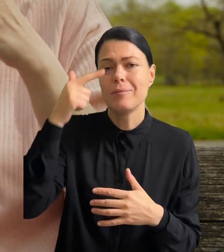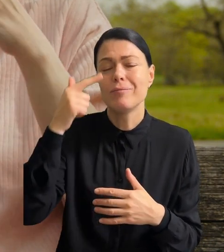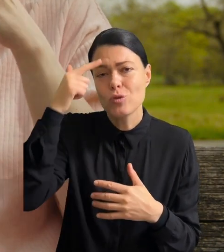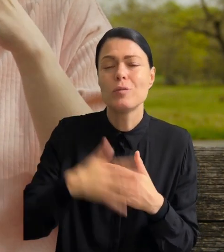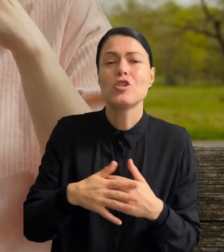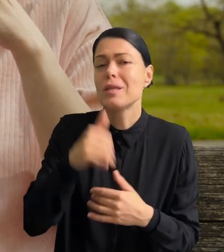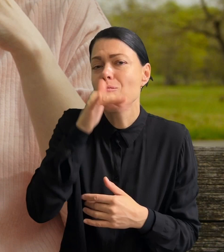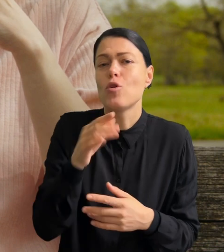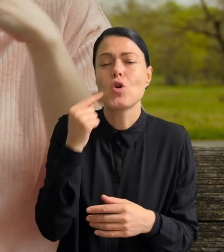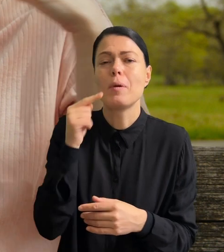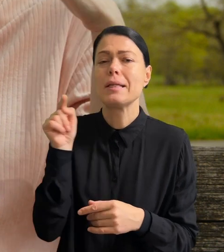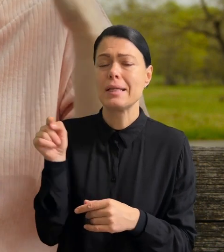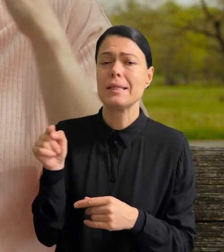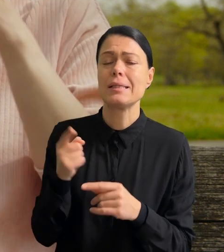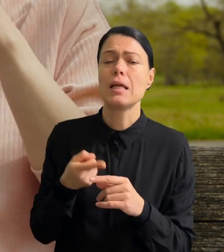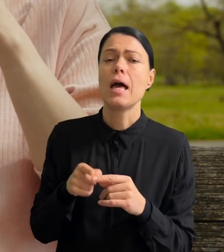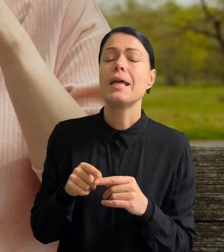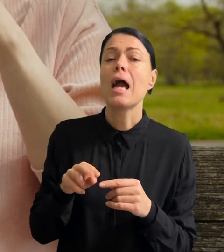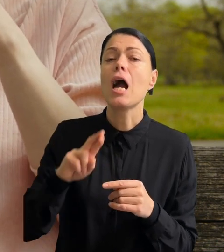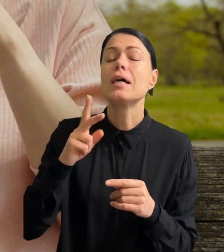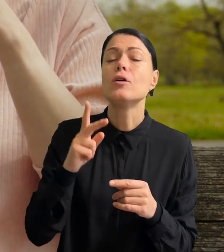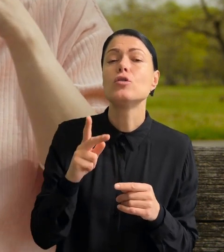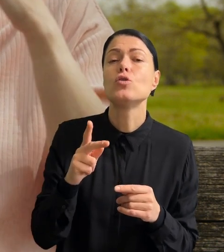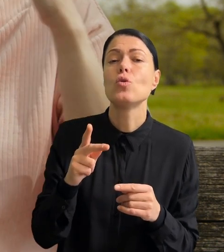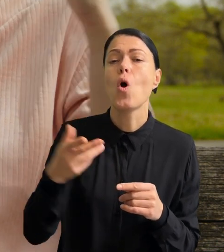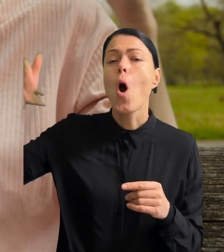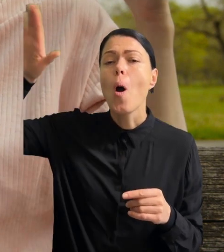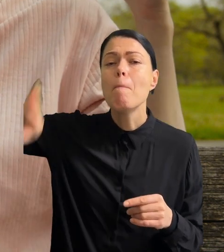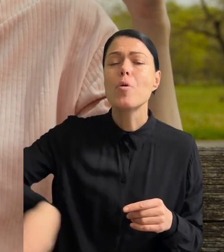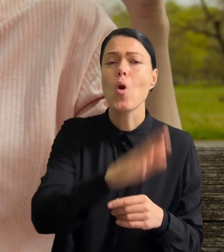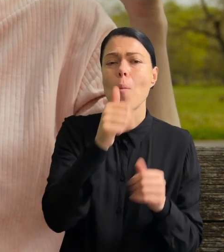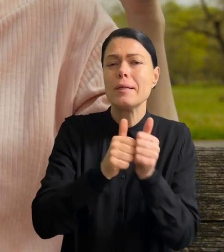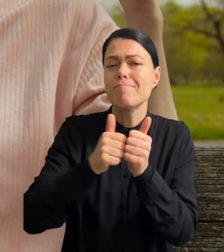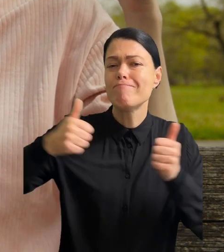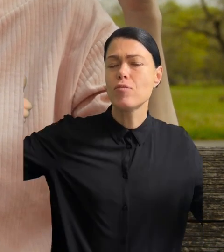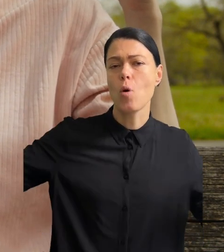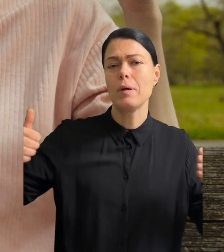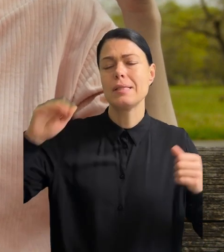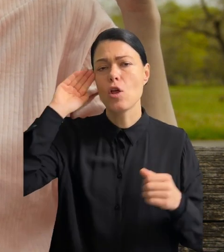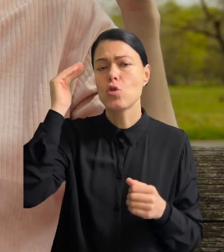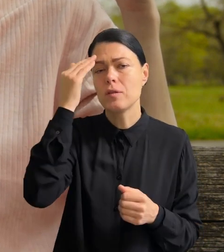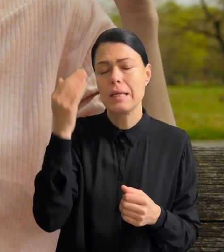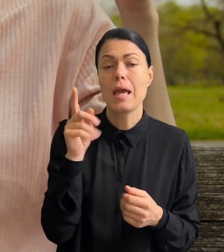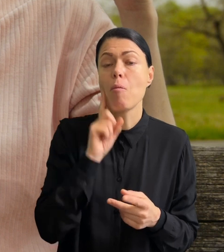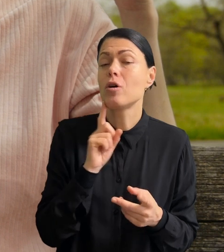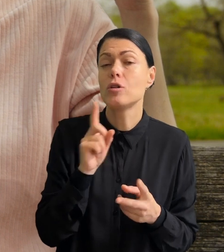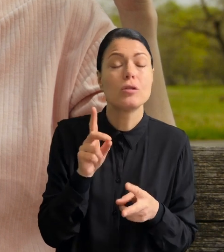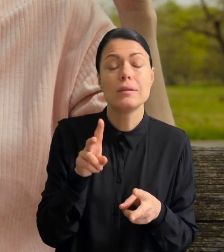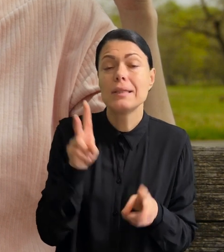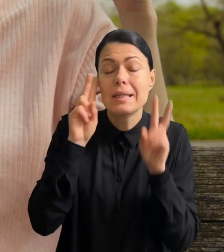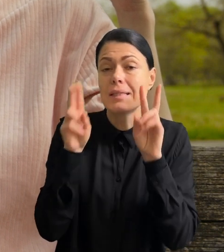But I still don’t really know how to overcome this negative experience. The personal stories are very different.